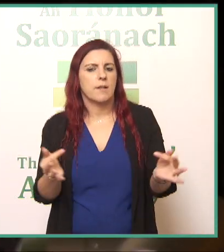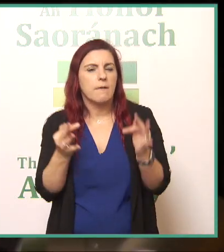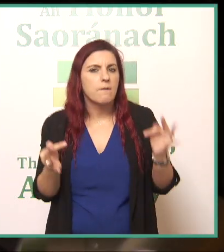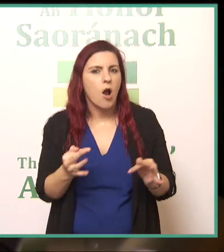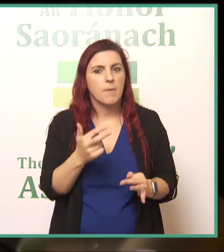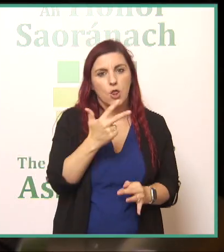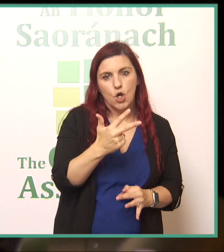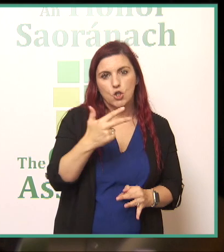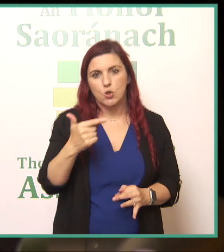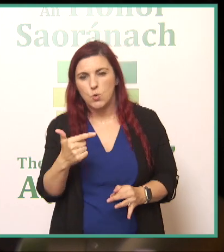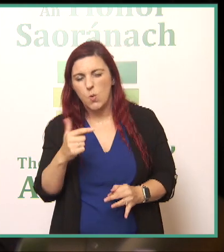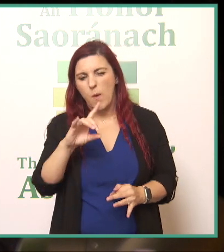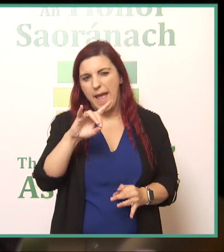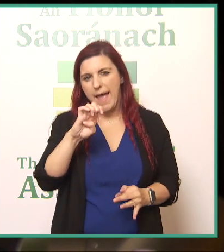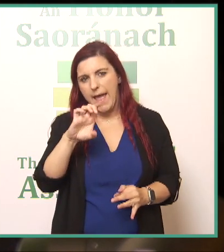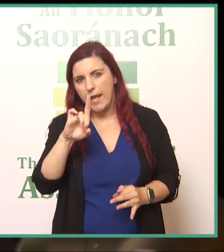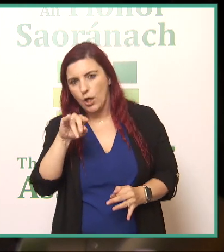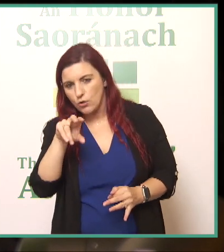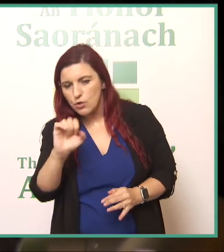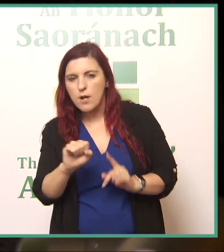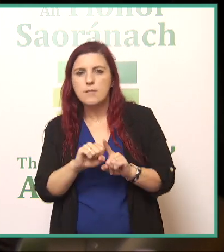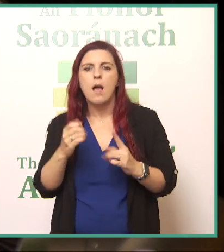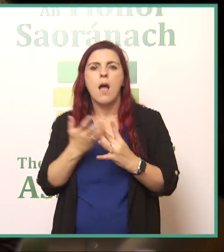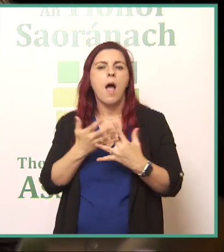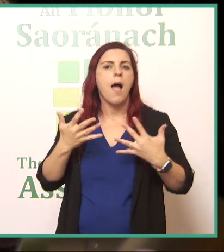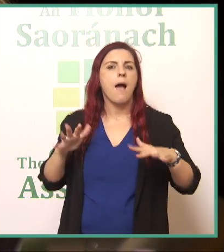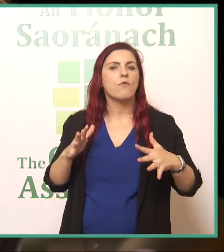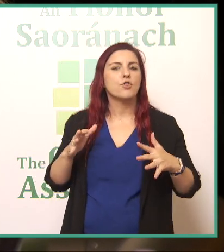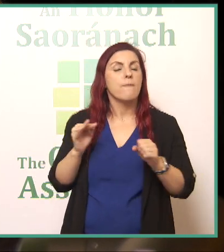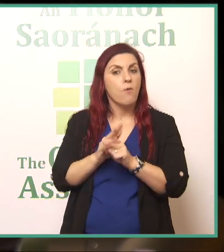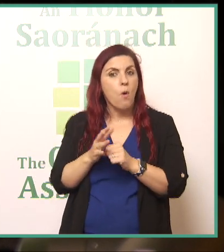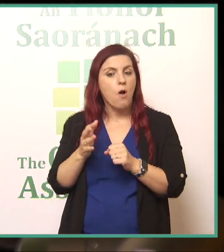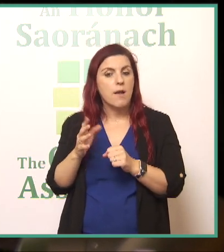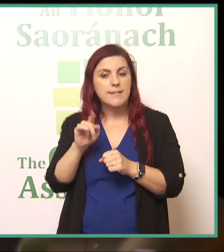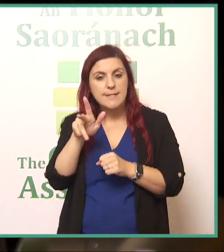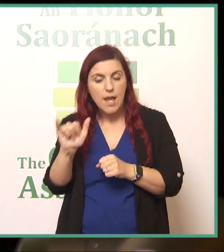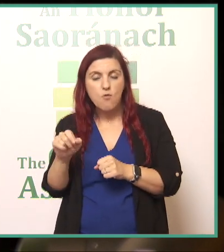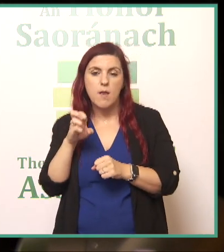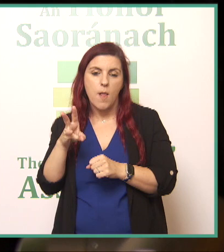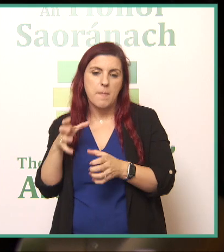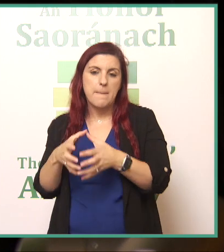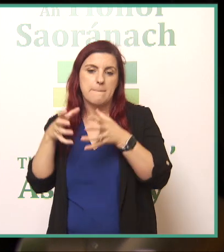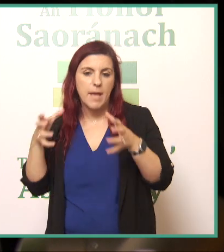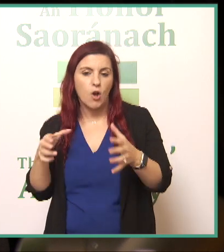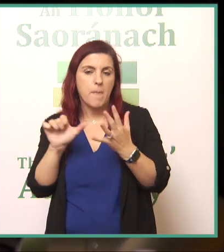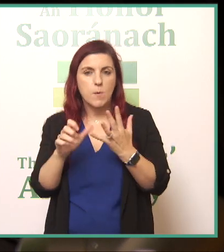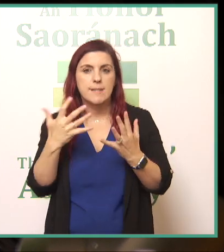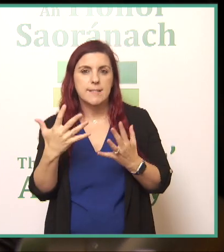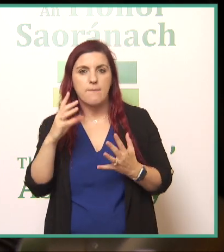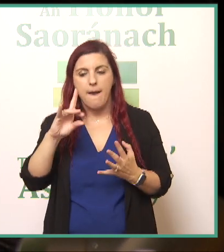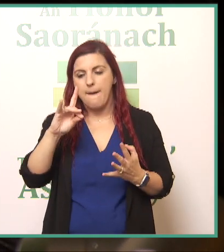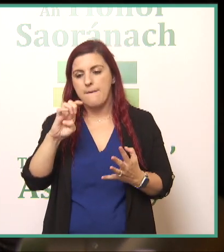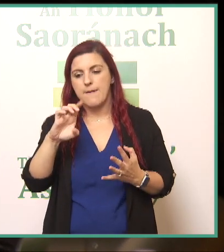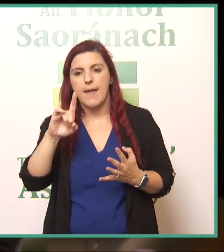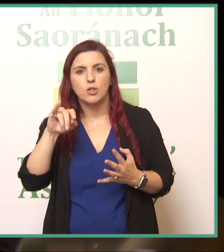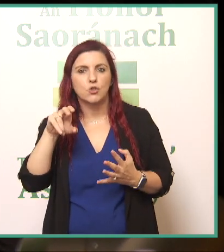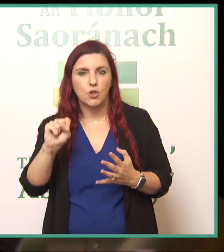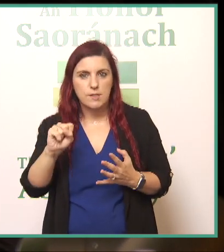hectares 33 hectares average Farm size on Dairy Farms is larger at about 65 hectares and if we